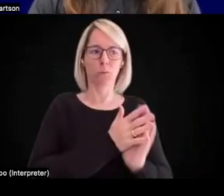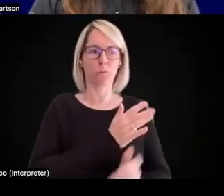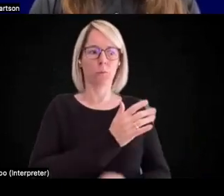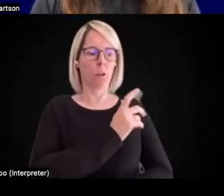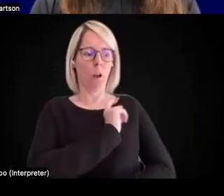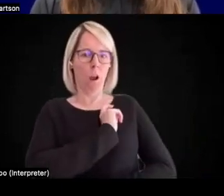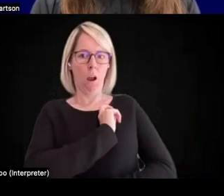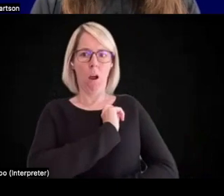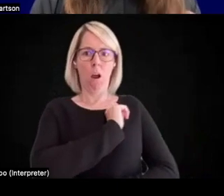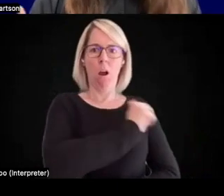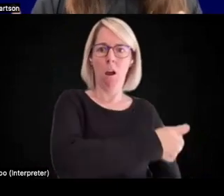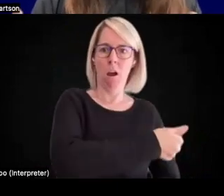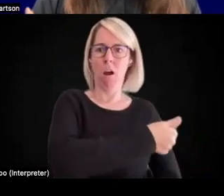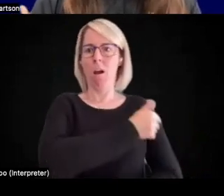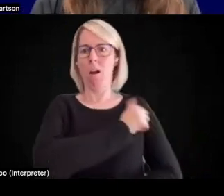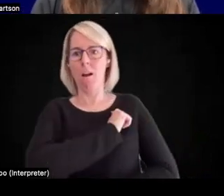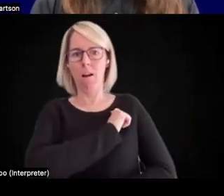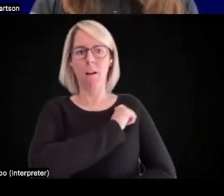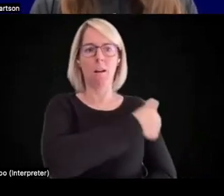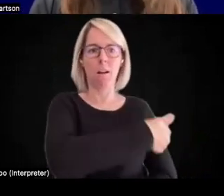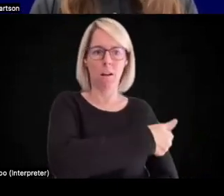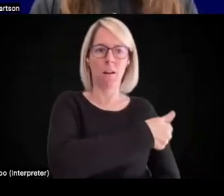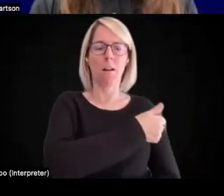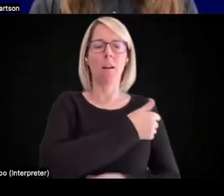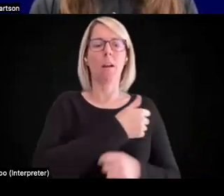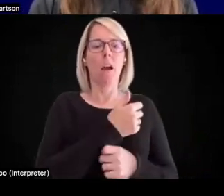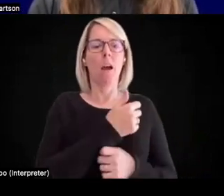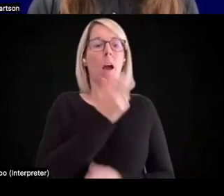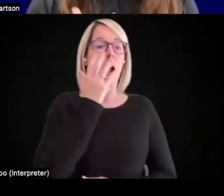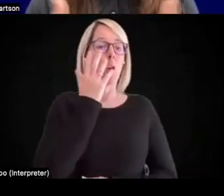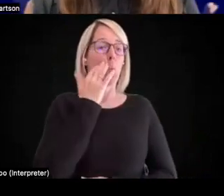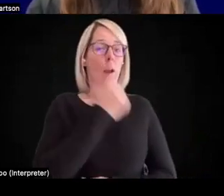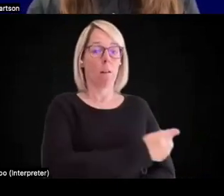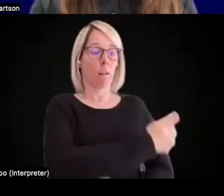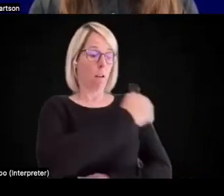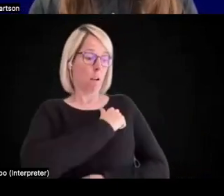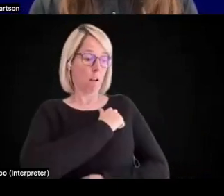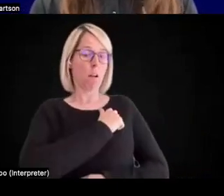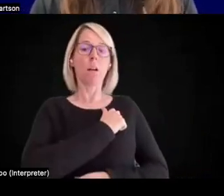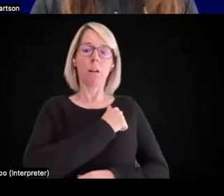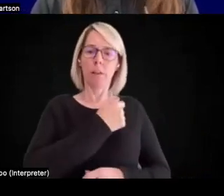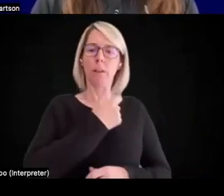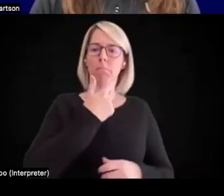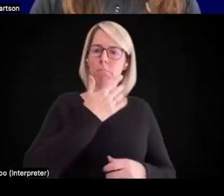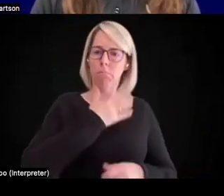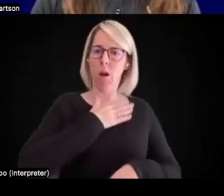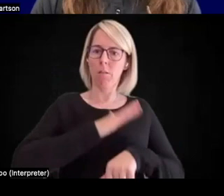and when it's your turn, you need to be able to keep your turn until your turn is finished. So,